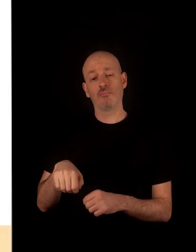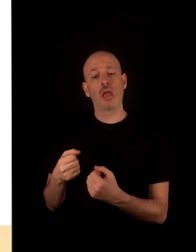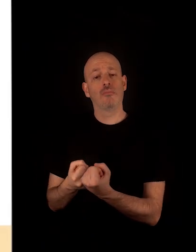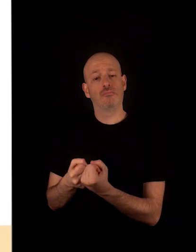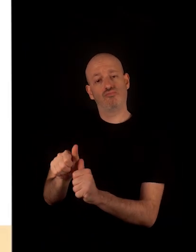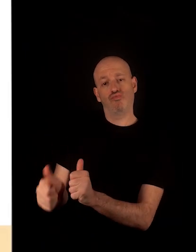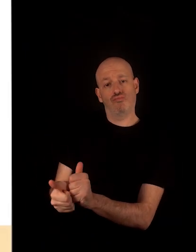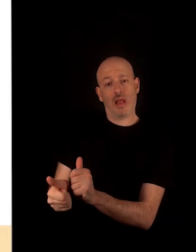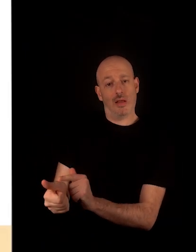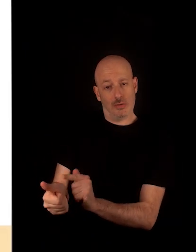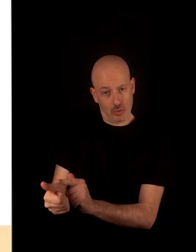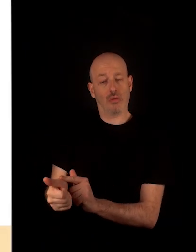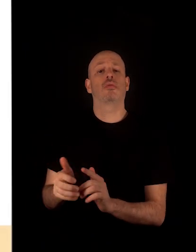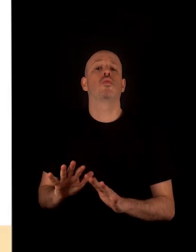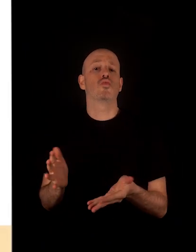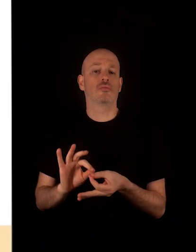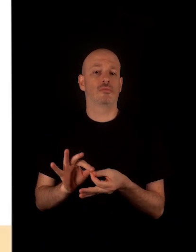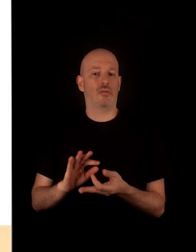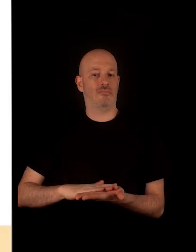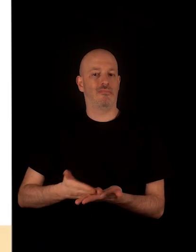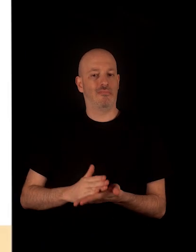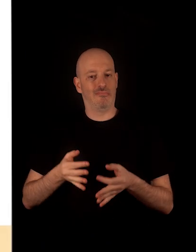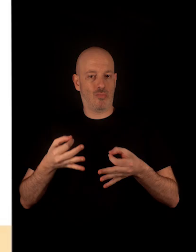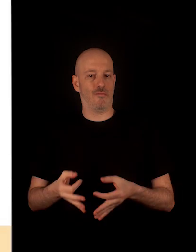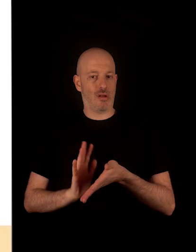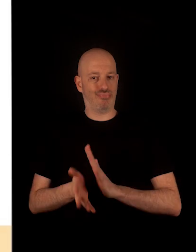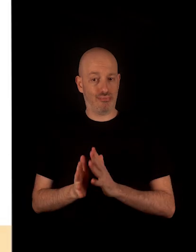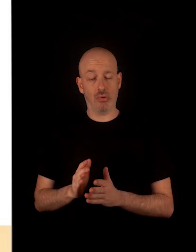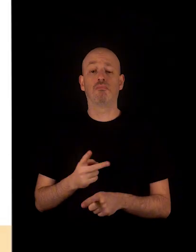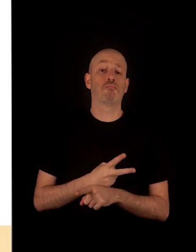that is given to the participants.